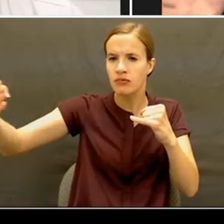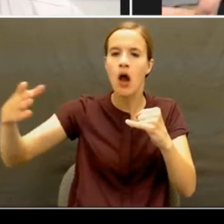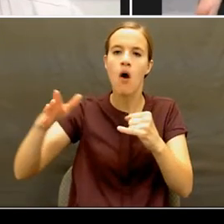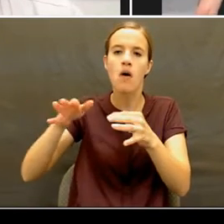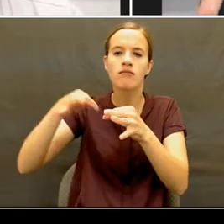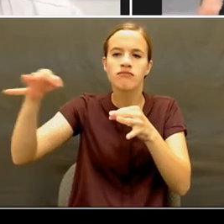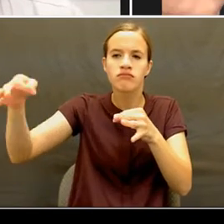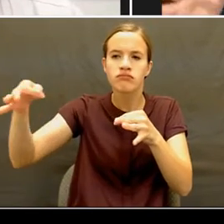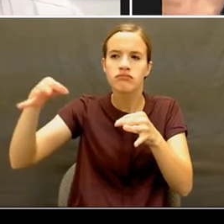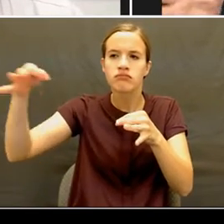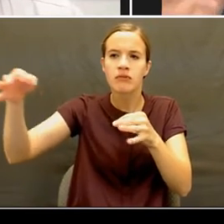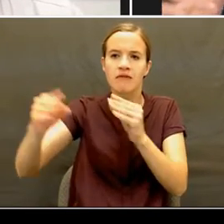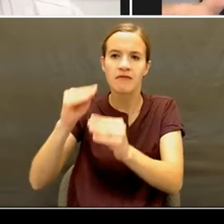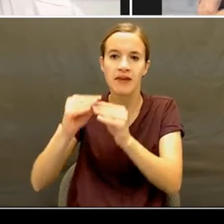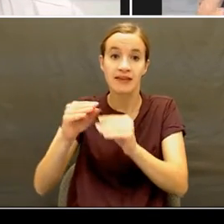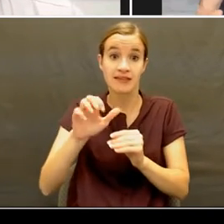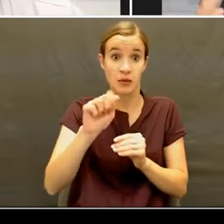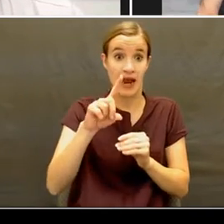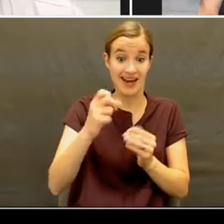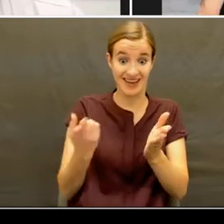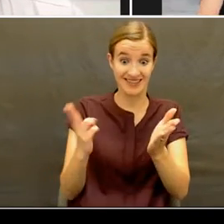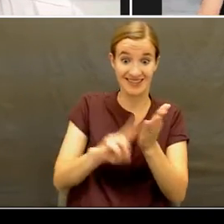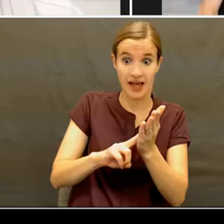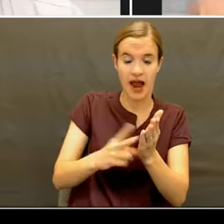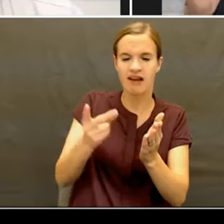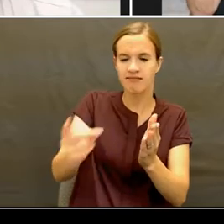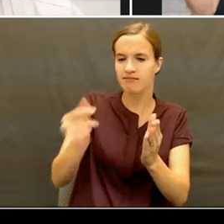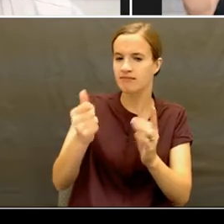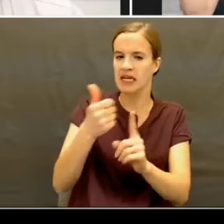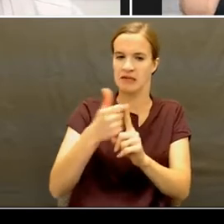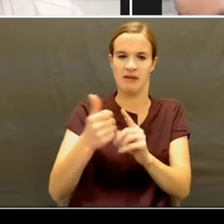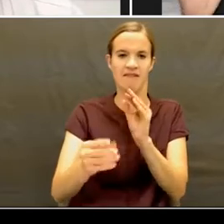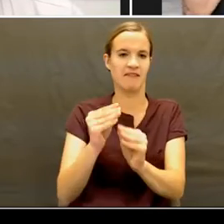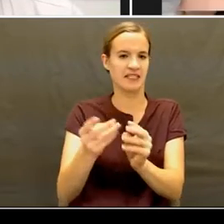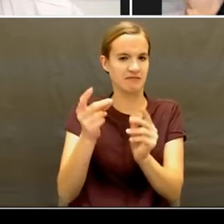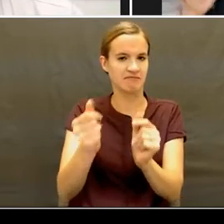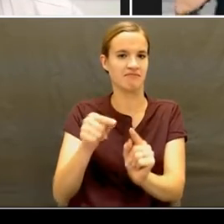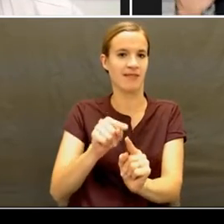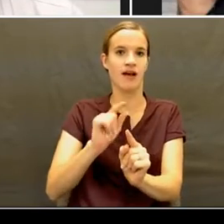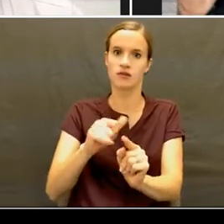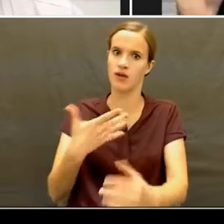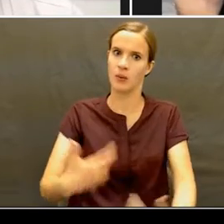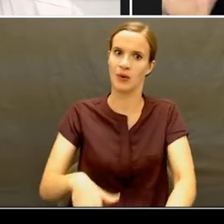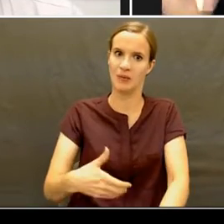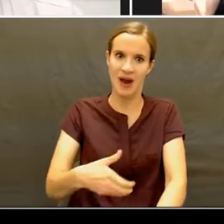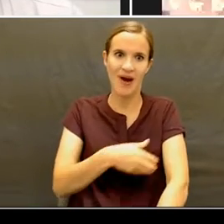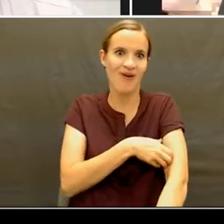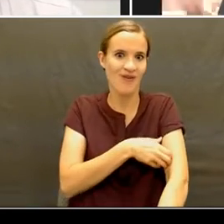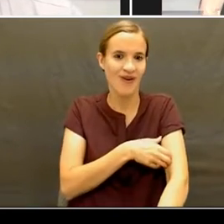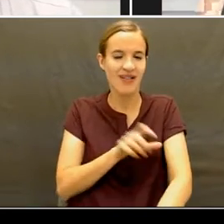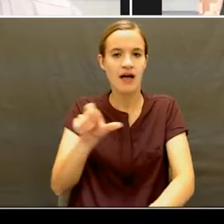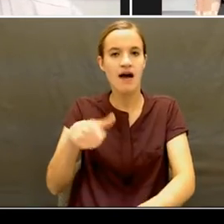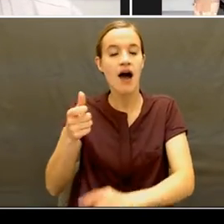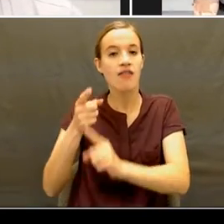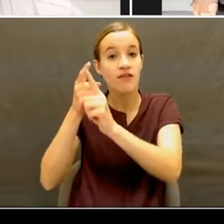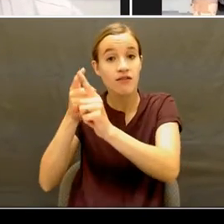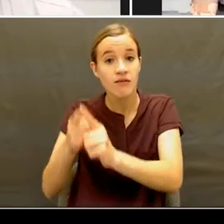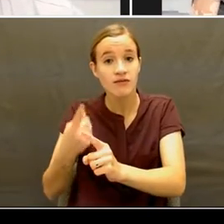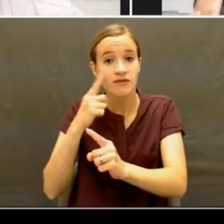powerful you can be. And now, all the other ones had, you know, a year or so to get it together, you know.